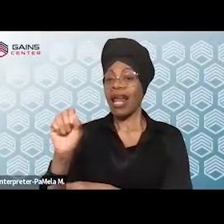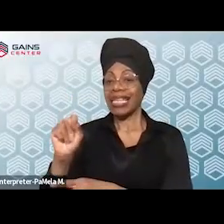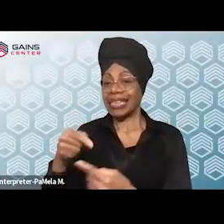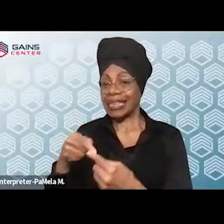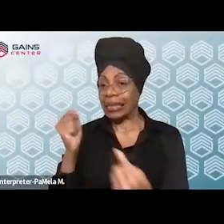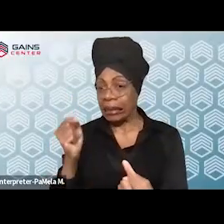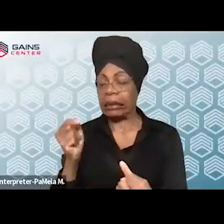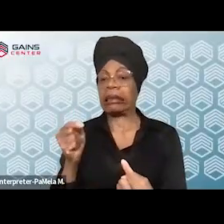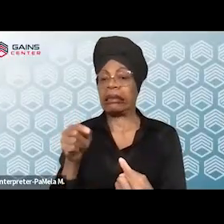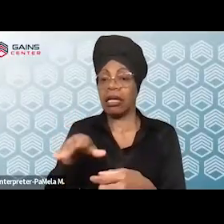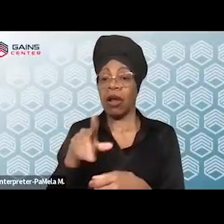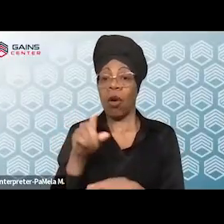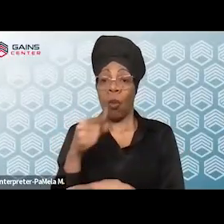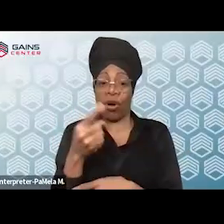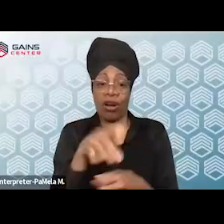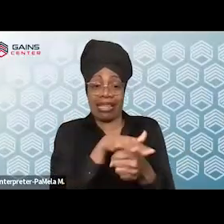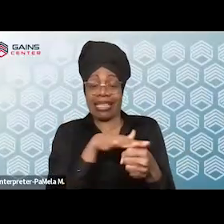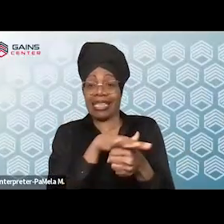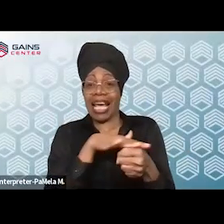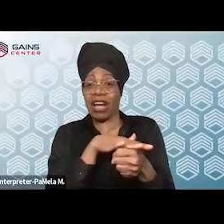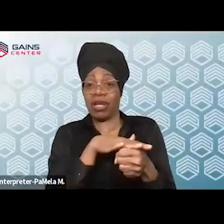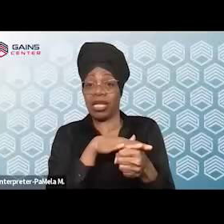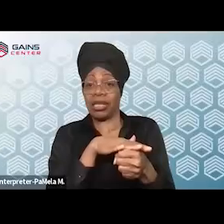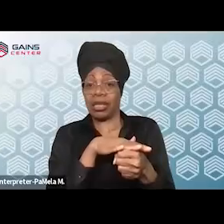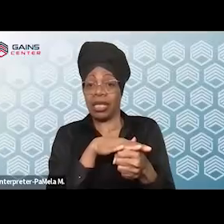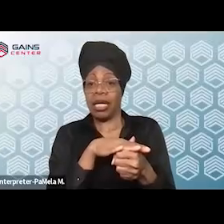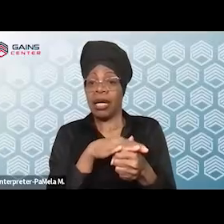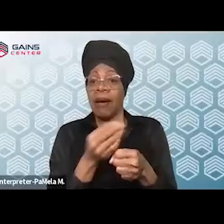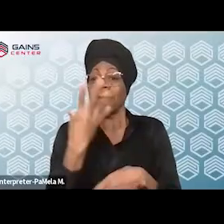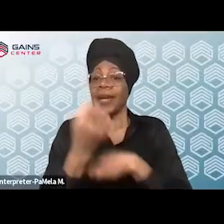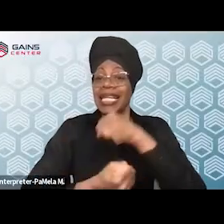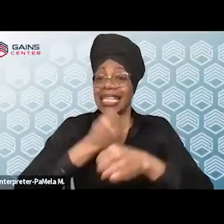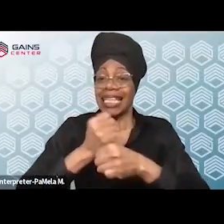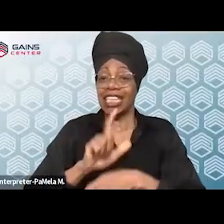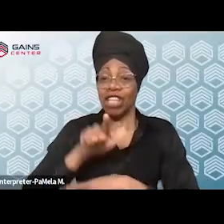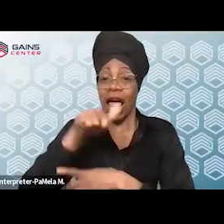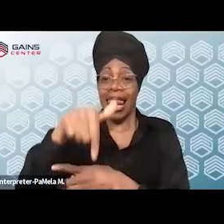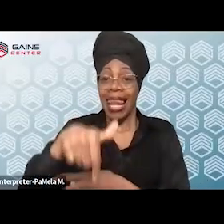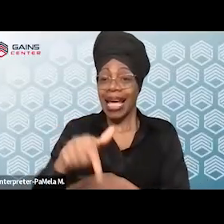at one of these sites. And, you know, here she is years later in the same environment